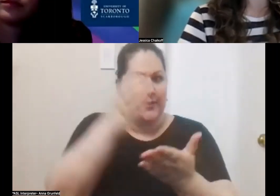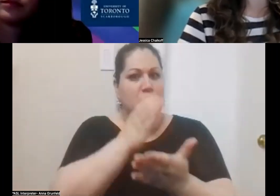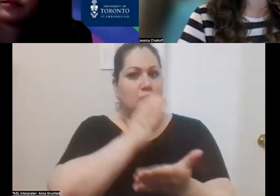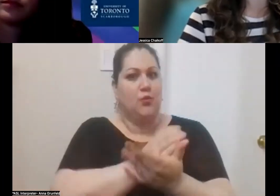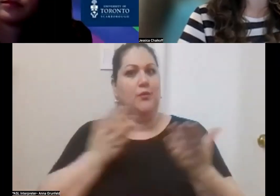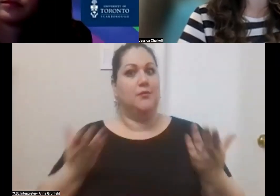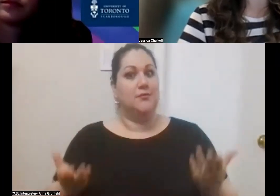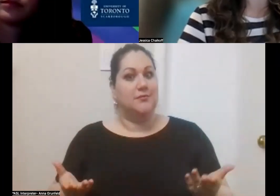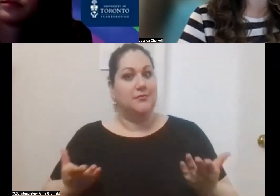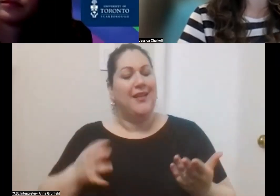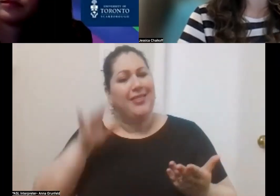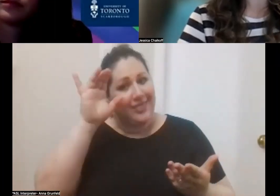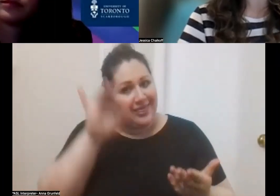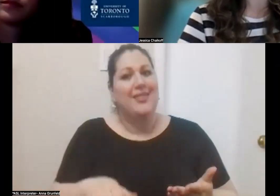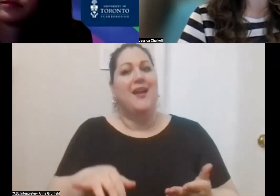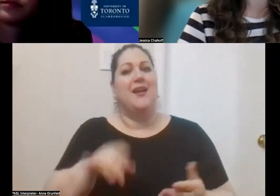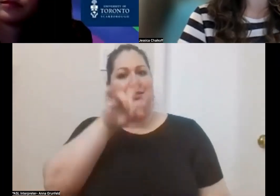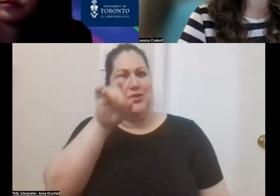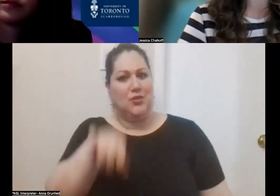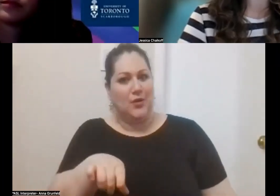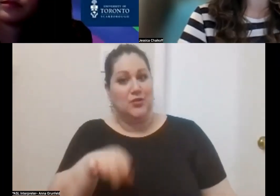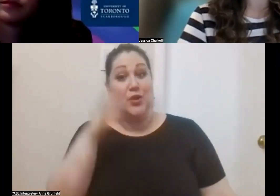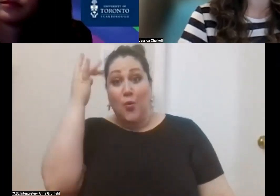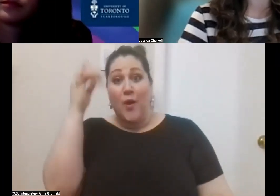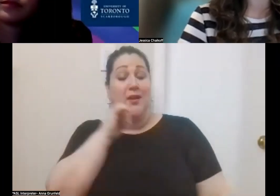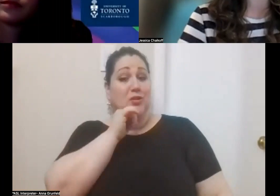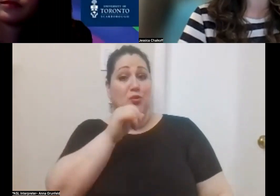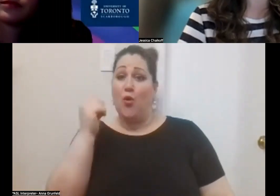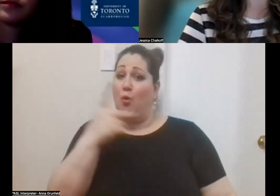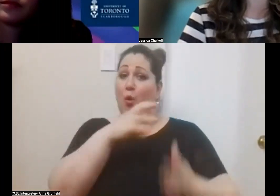every student is able to get their accommodations approved through accessibility service office.